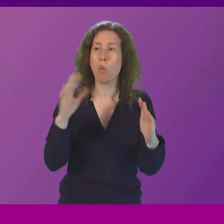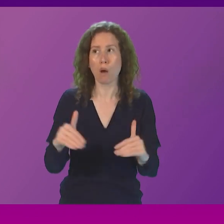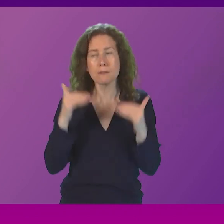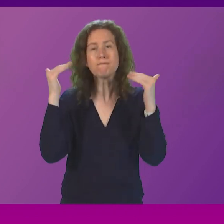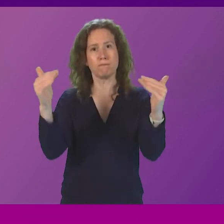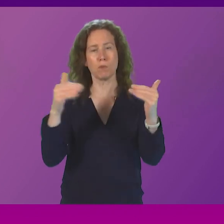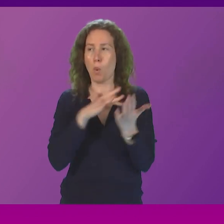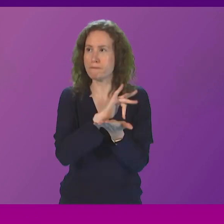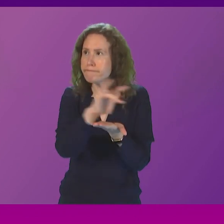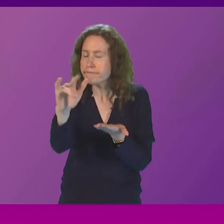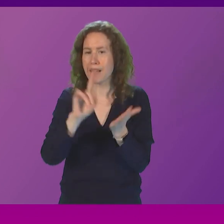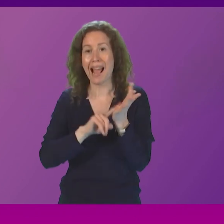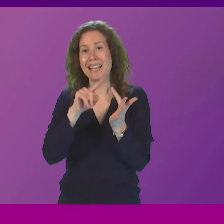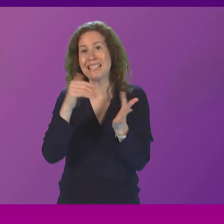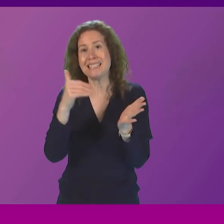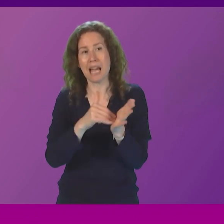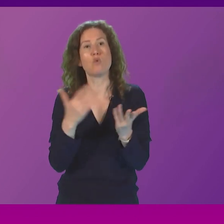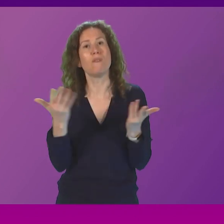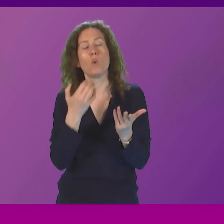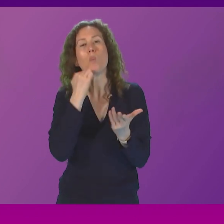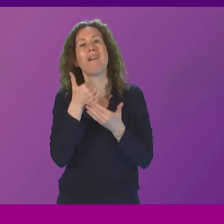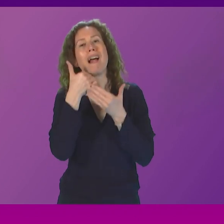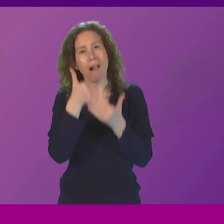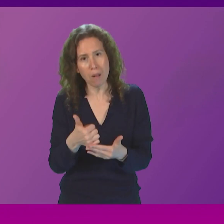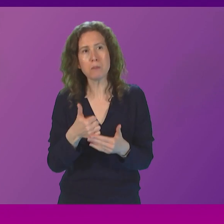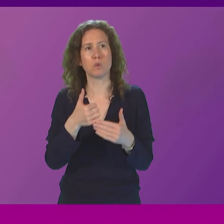and the LEZ will help with that.